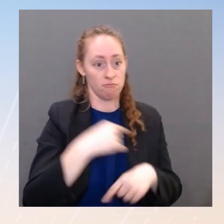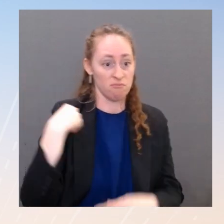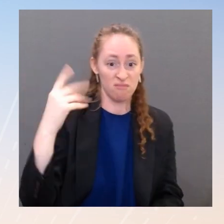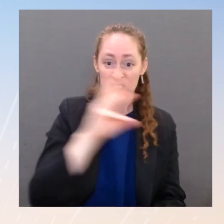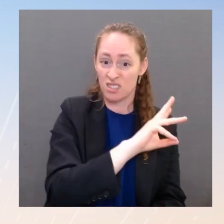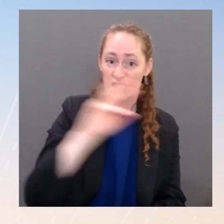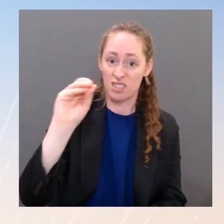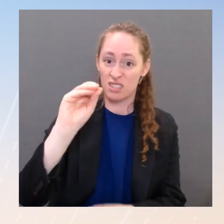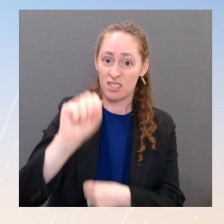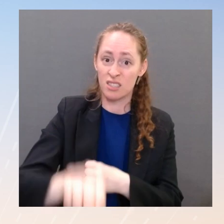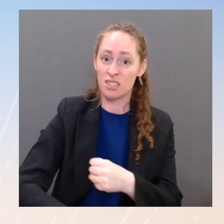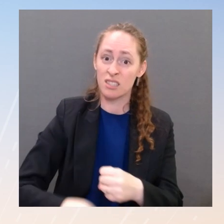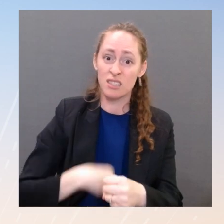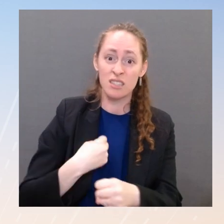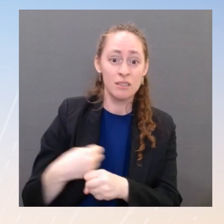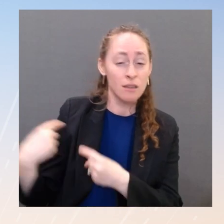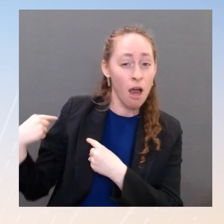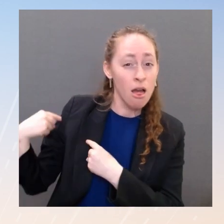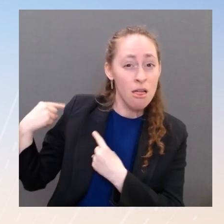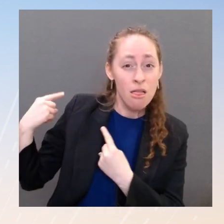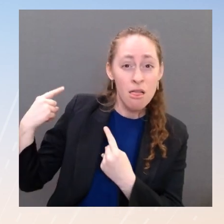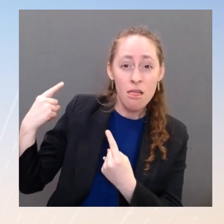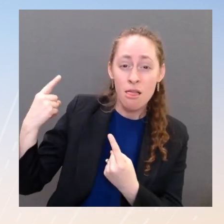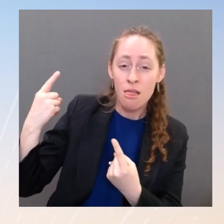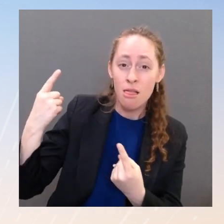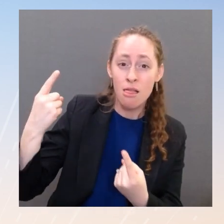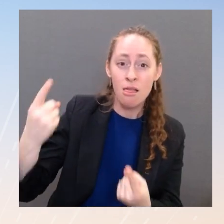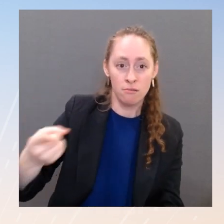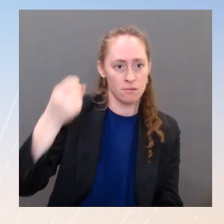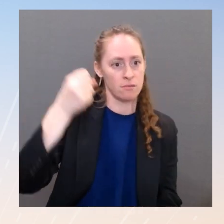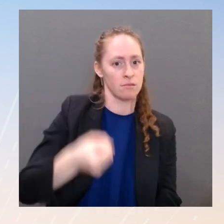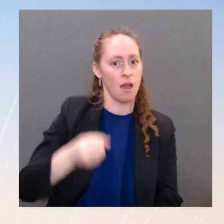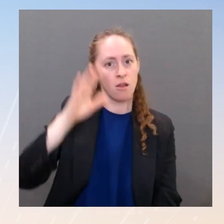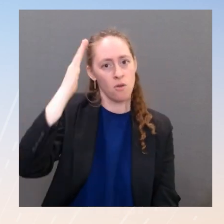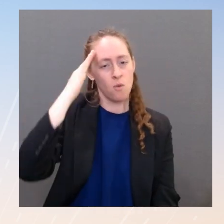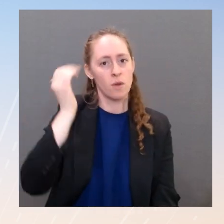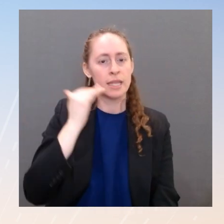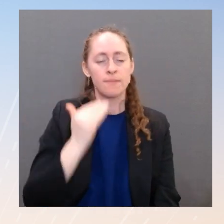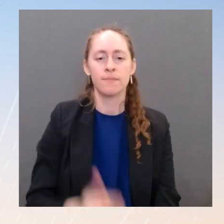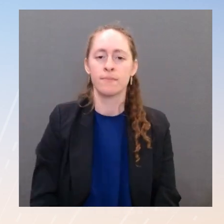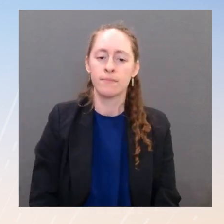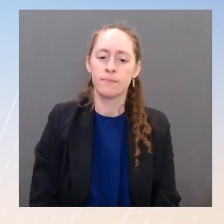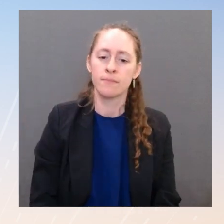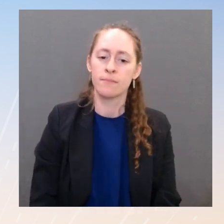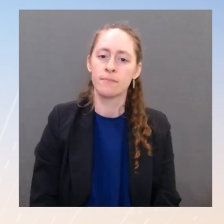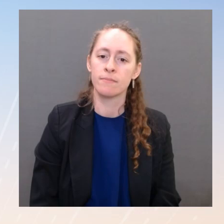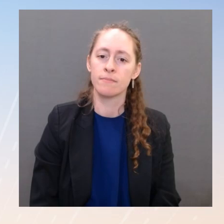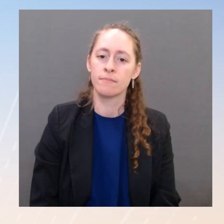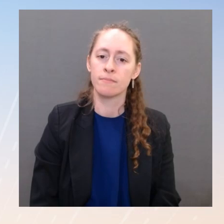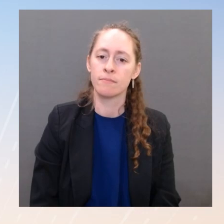South Korea first in his term; they usually put Japan first. Ms. Psaki: But many U.S. presidents have visited South Korea over time.